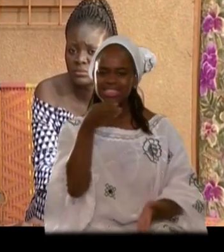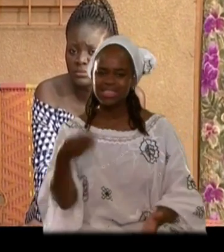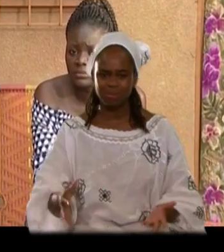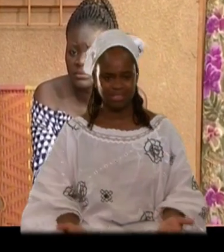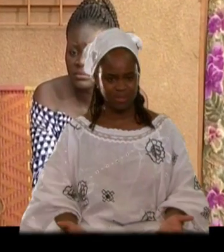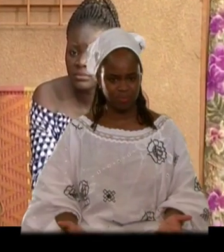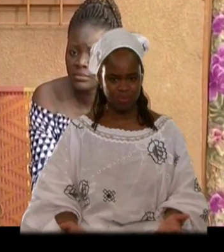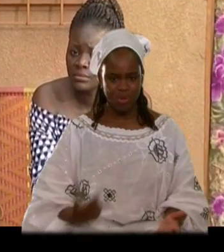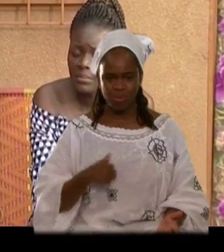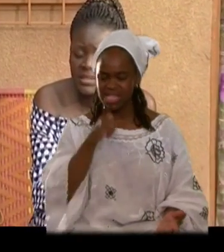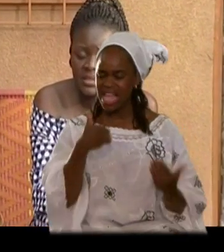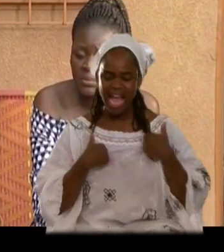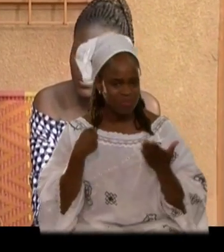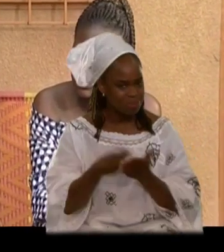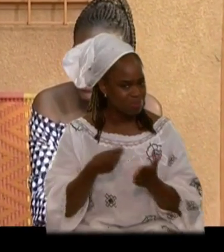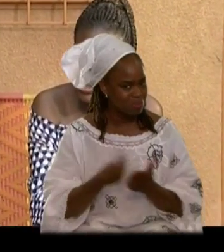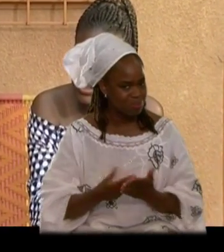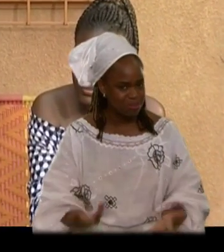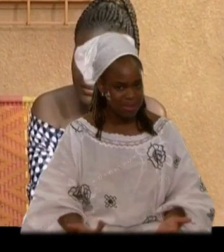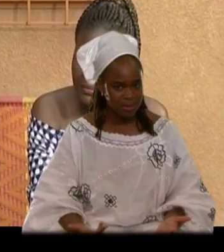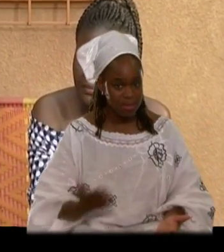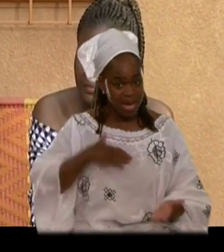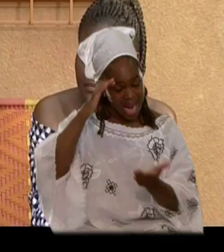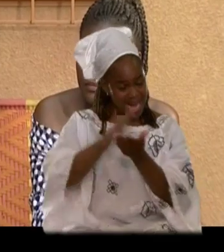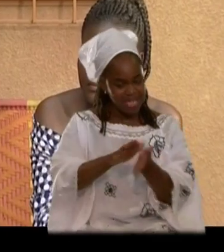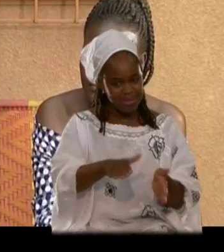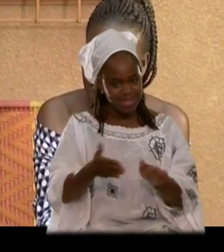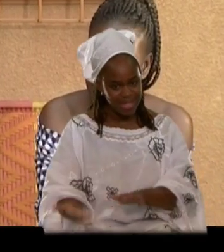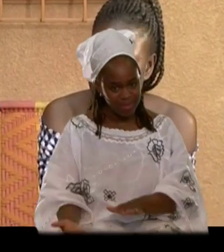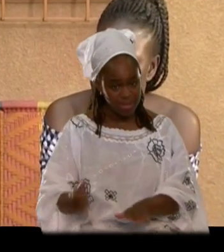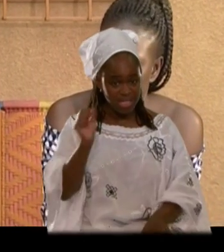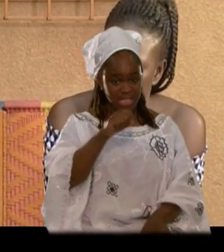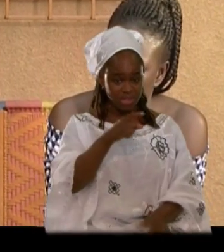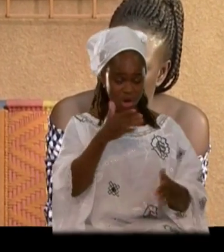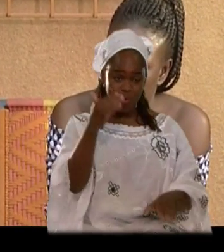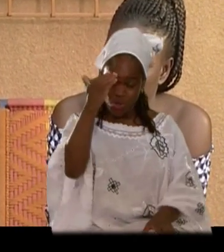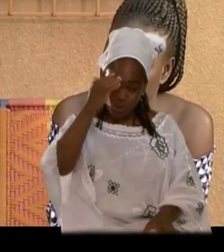But they were too expensive; we didn't have the money.